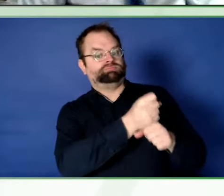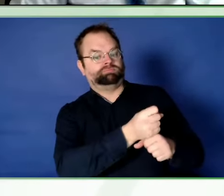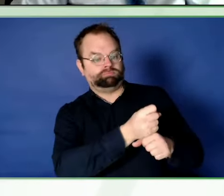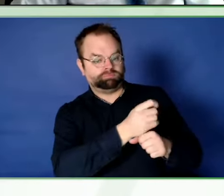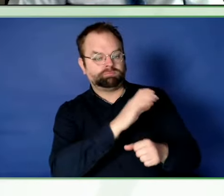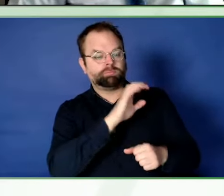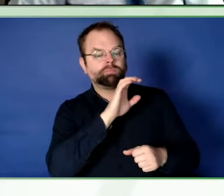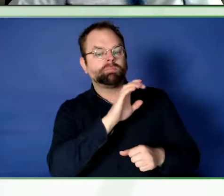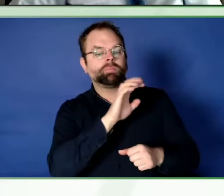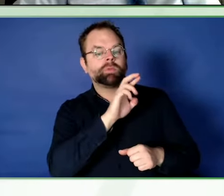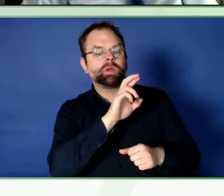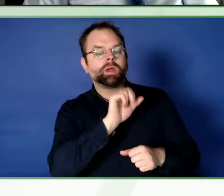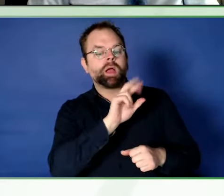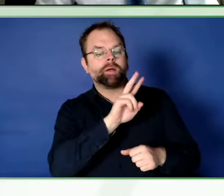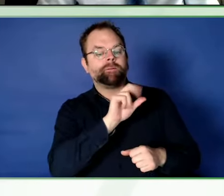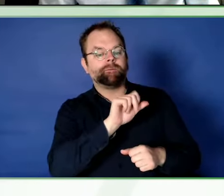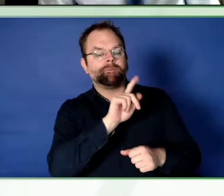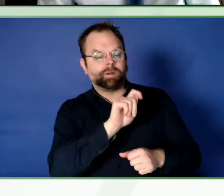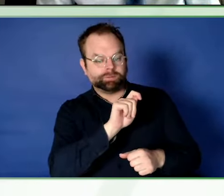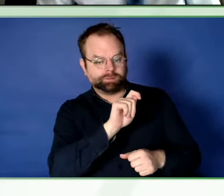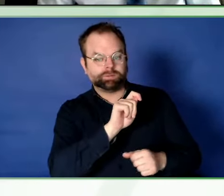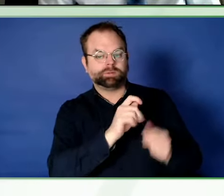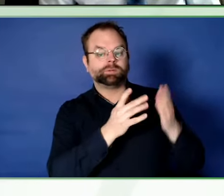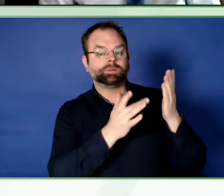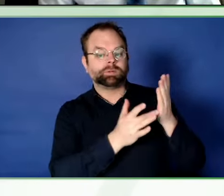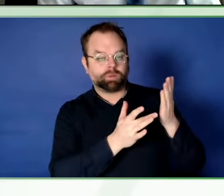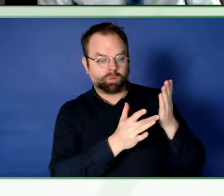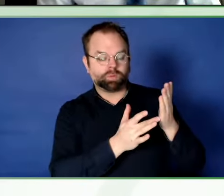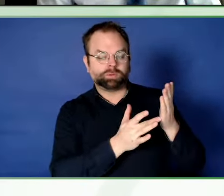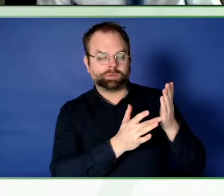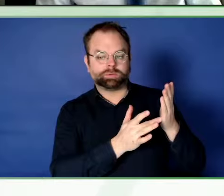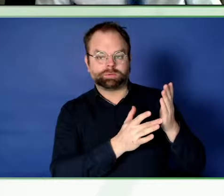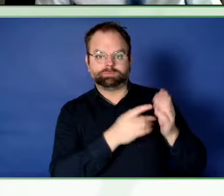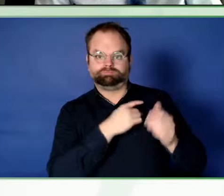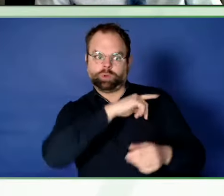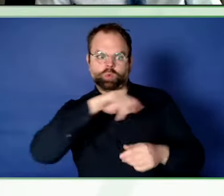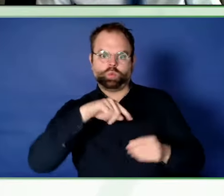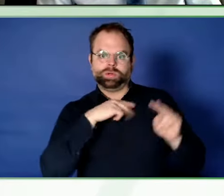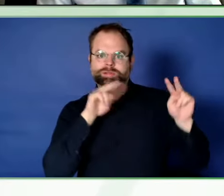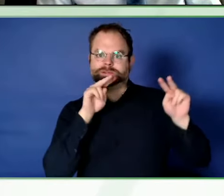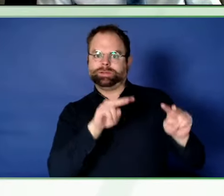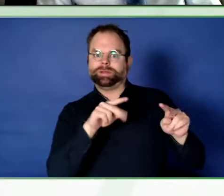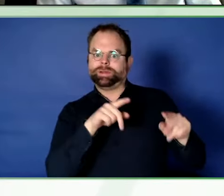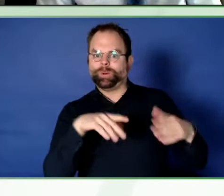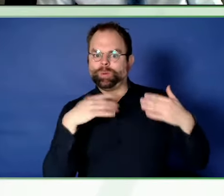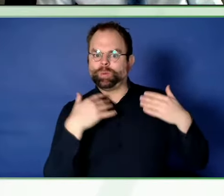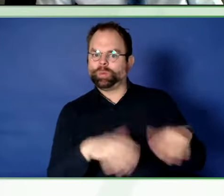Let's start with you introducing your great model, maybe in a sentence, what this is about